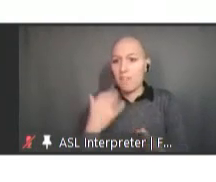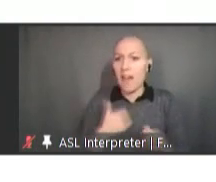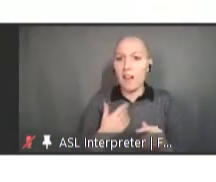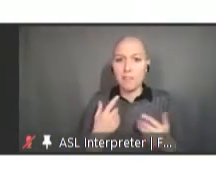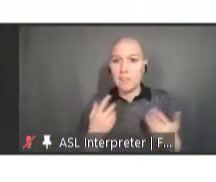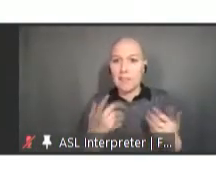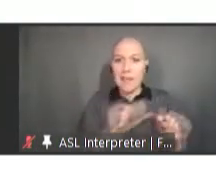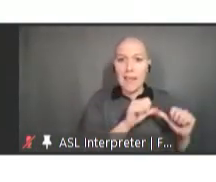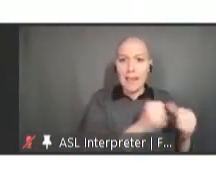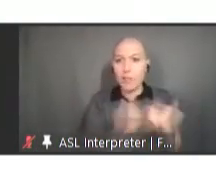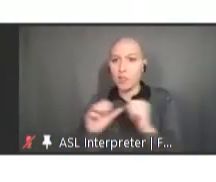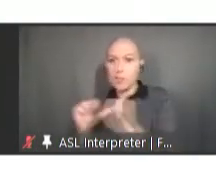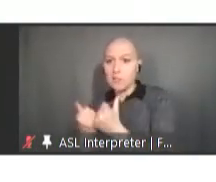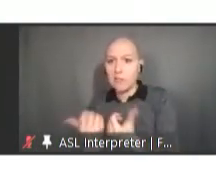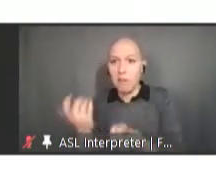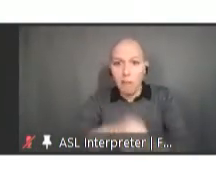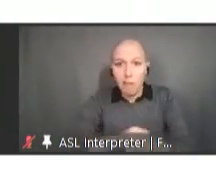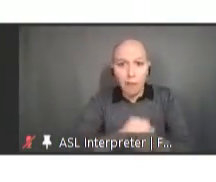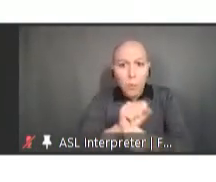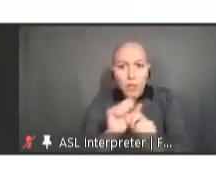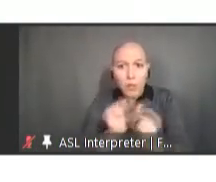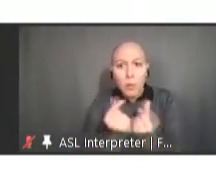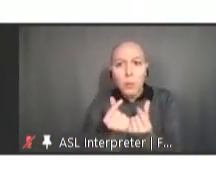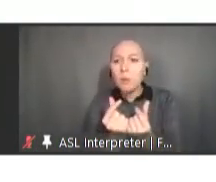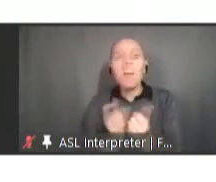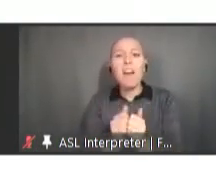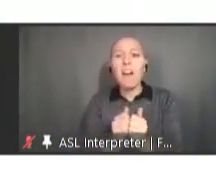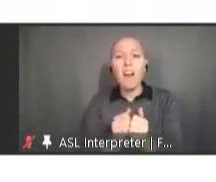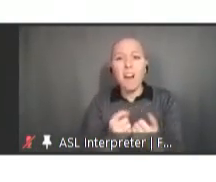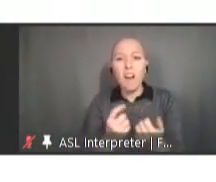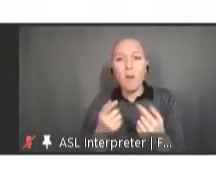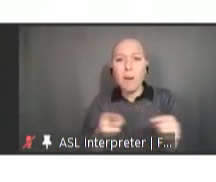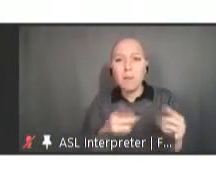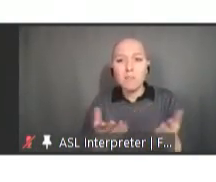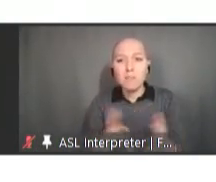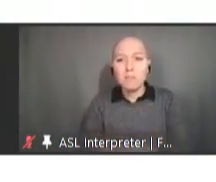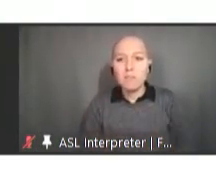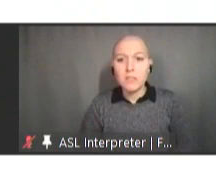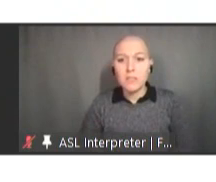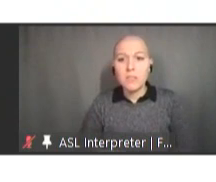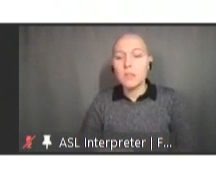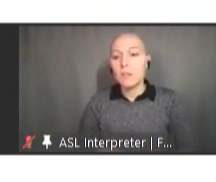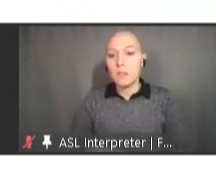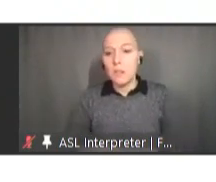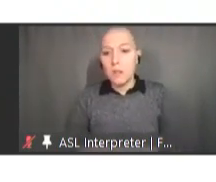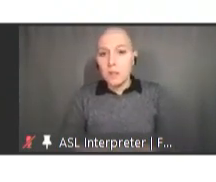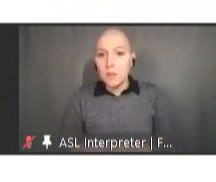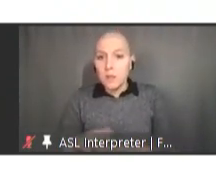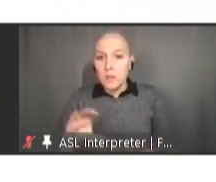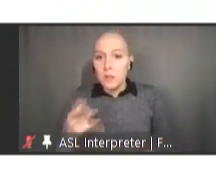Christopher Houchens: I mean, I can speak for us. So, the immune assay team does have a weekly